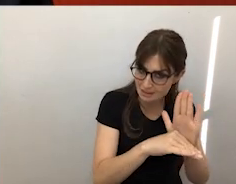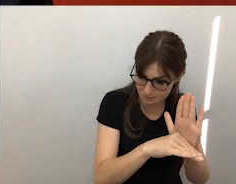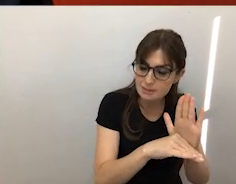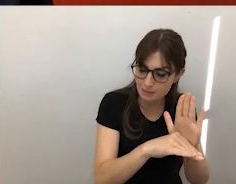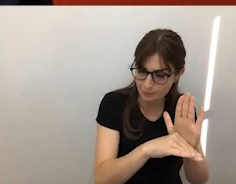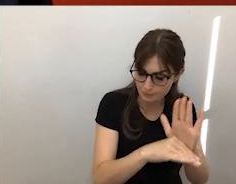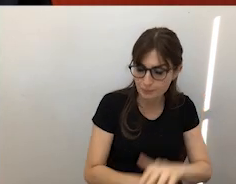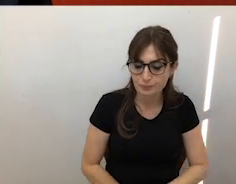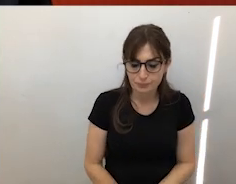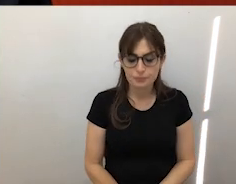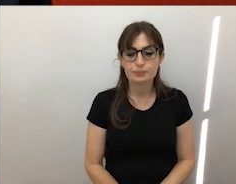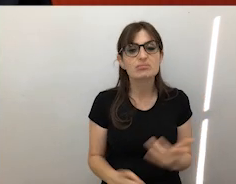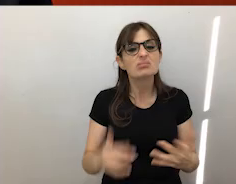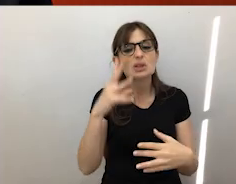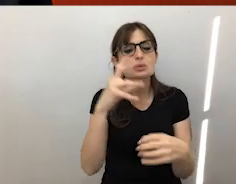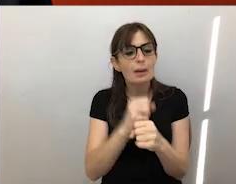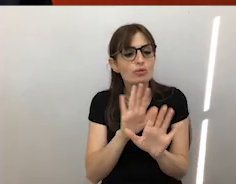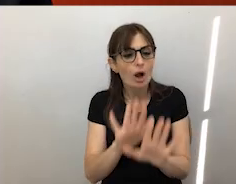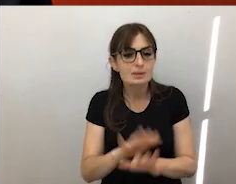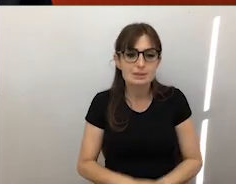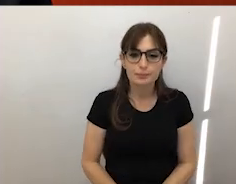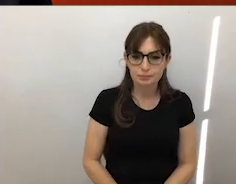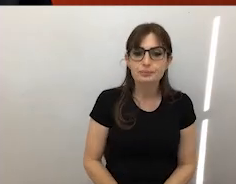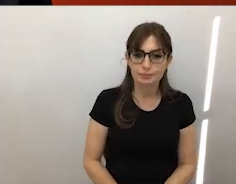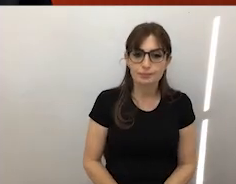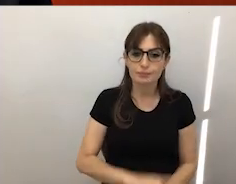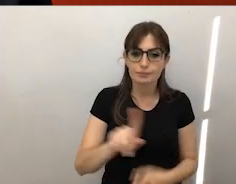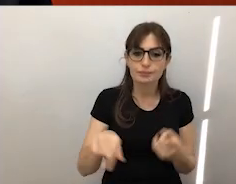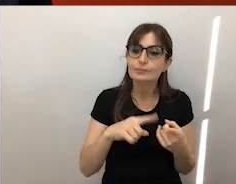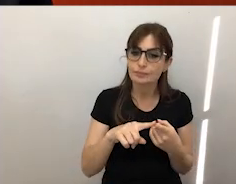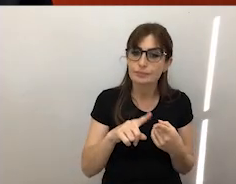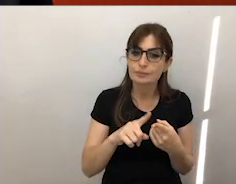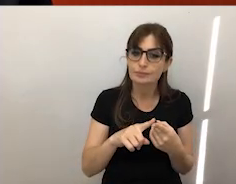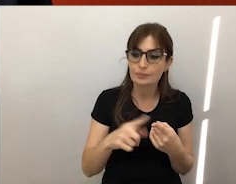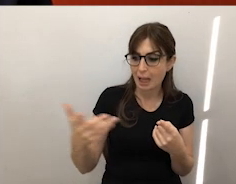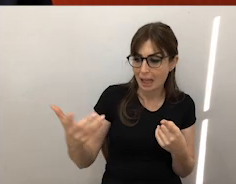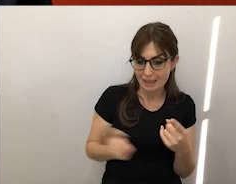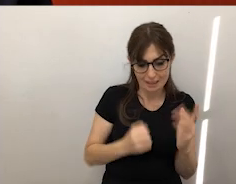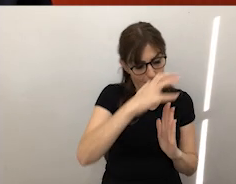To summarise the key learnings from this part of the series: First, an income statement shows